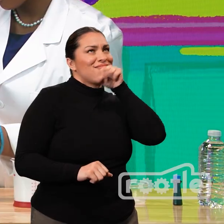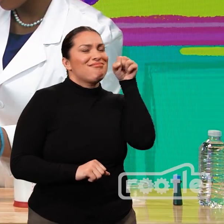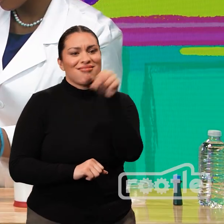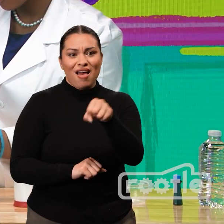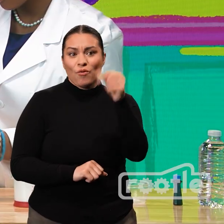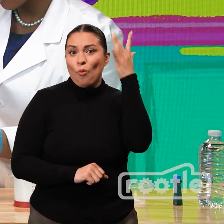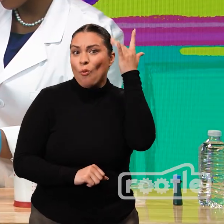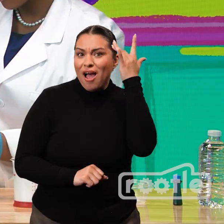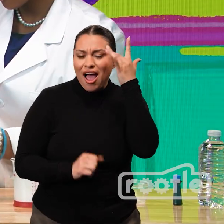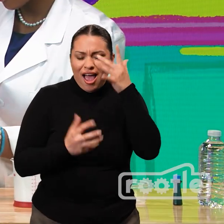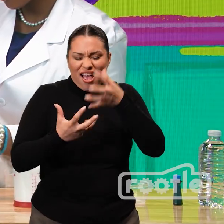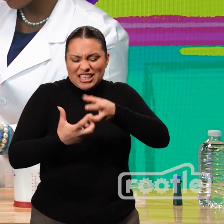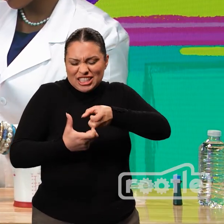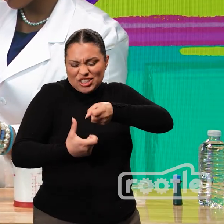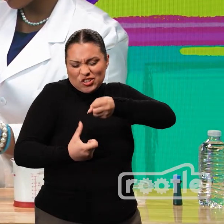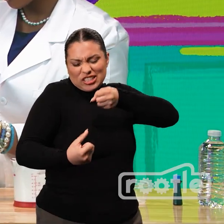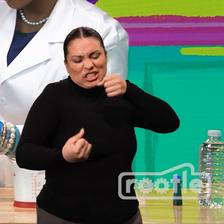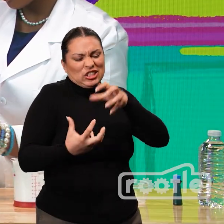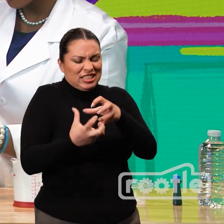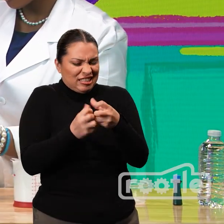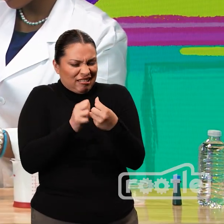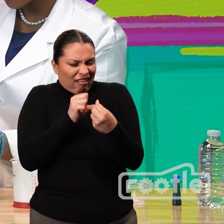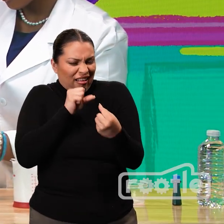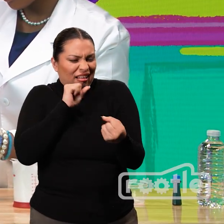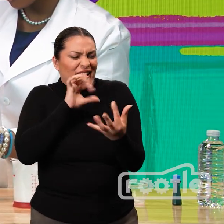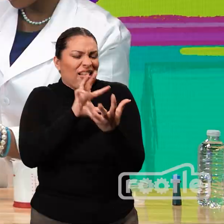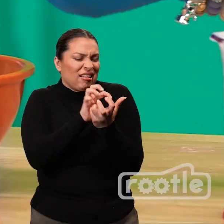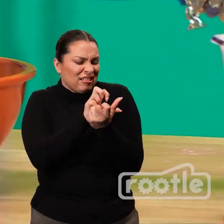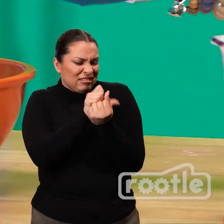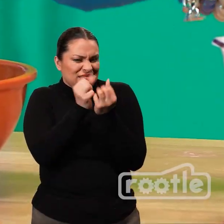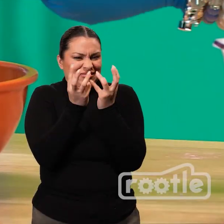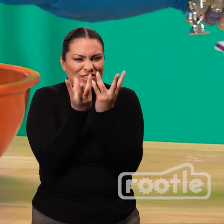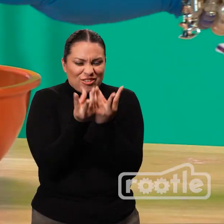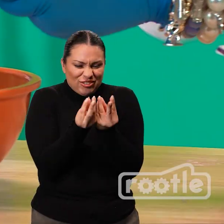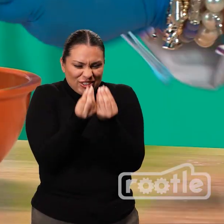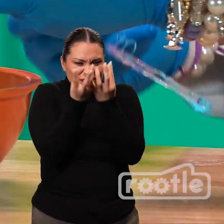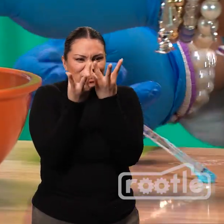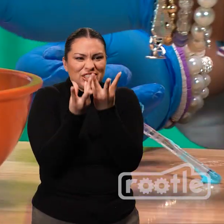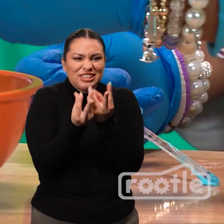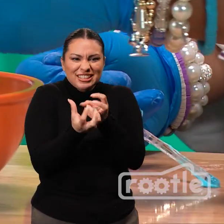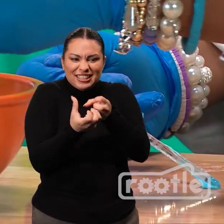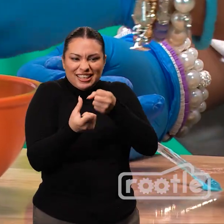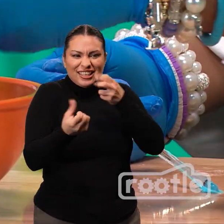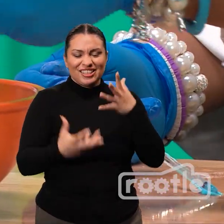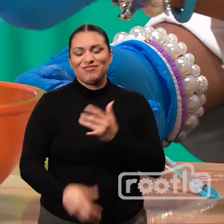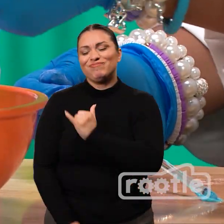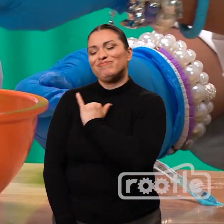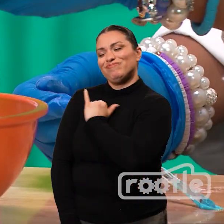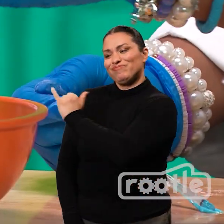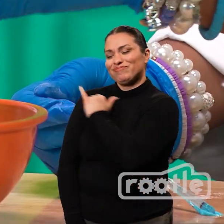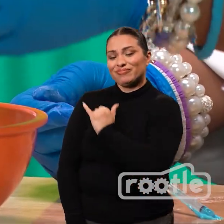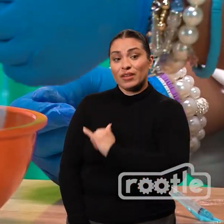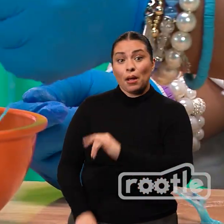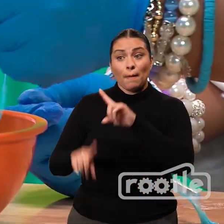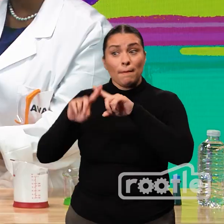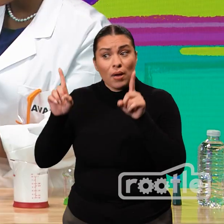I love slime because it's so stretchy and squishy. Me too.